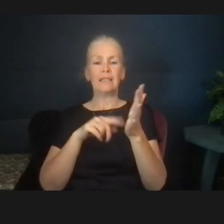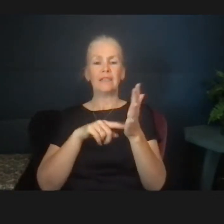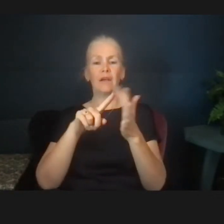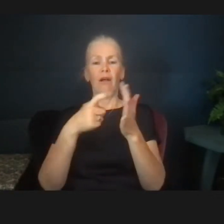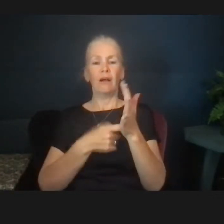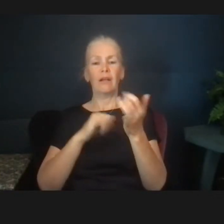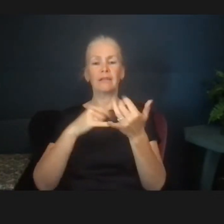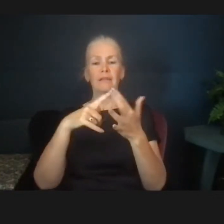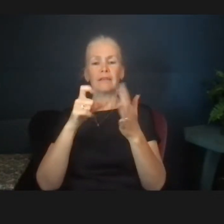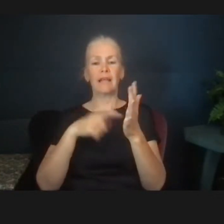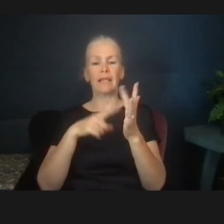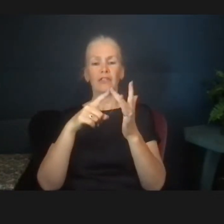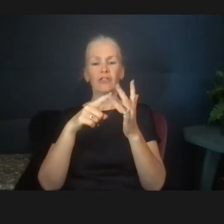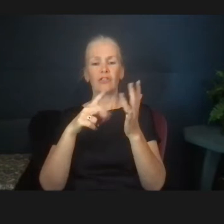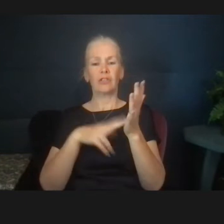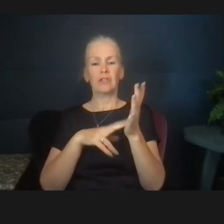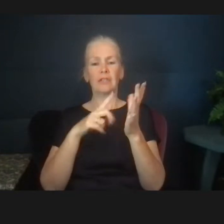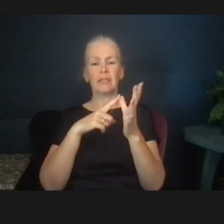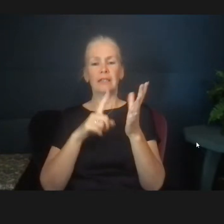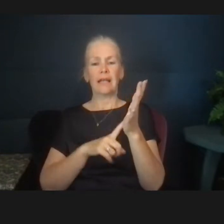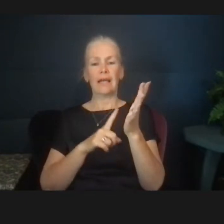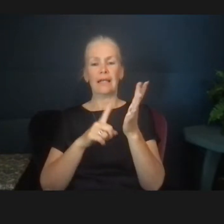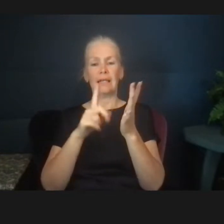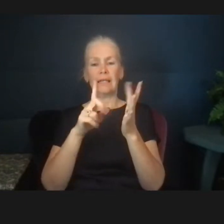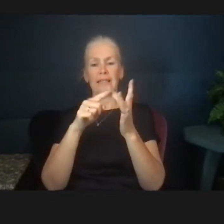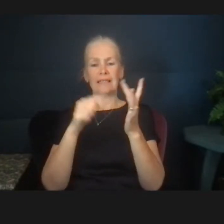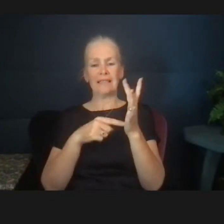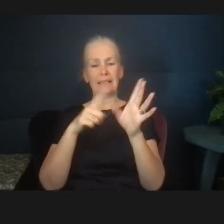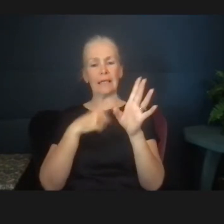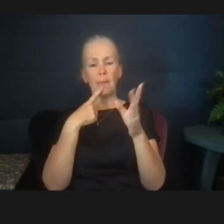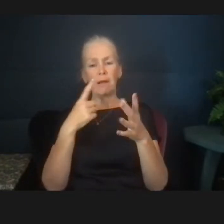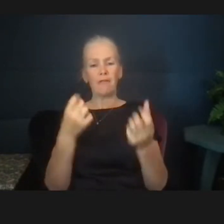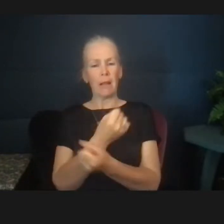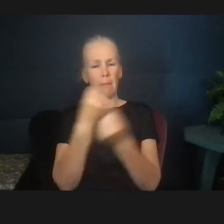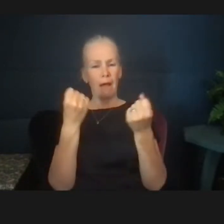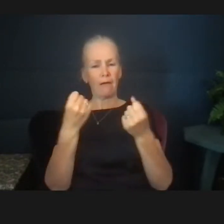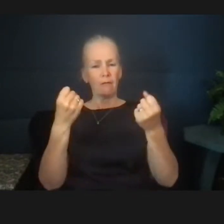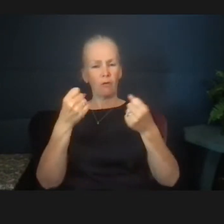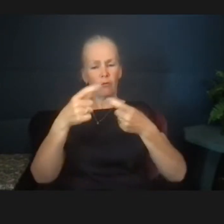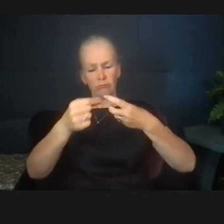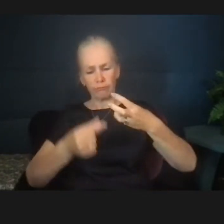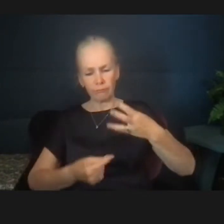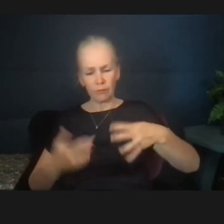And I believe intersectionality can be really powerful and transformative tool, particularly